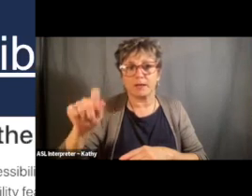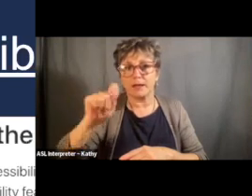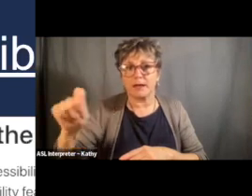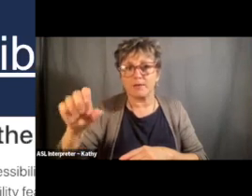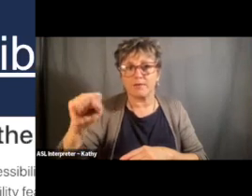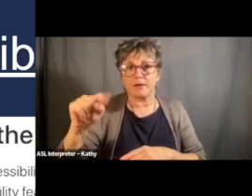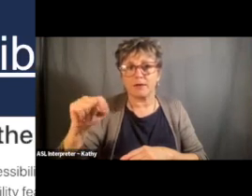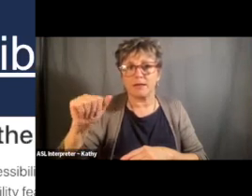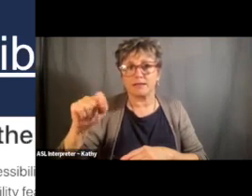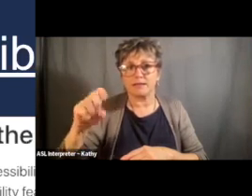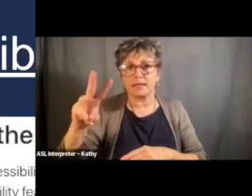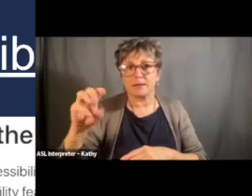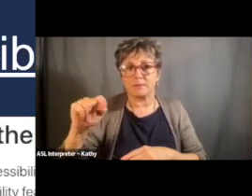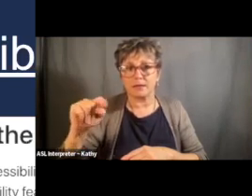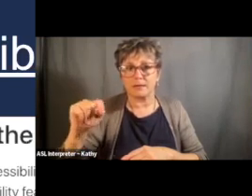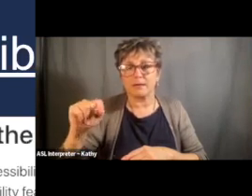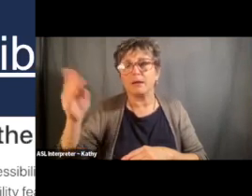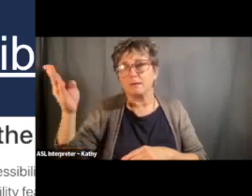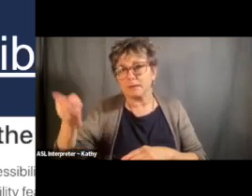This is a resource from the Perkins